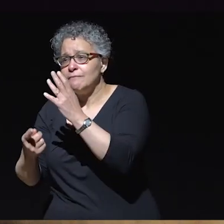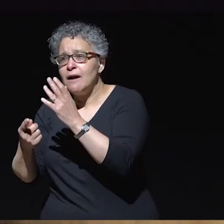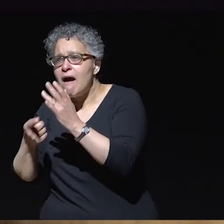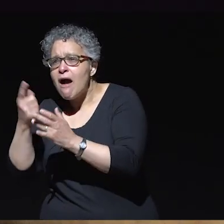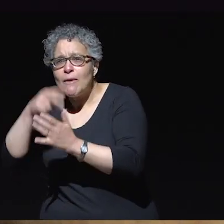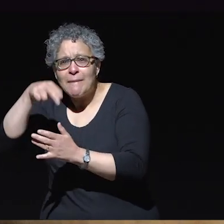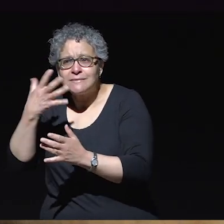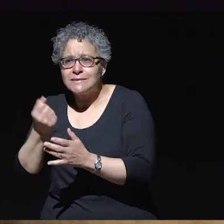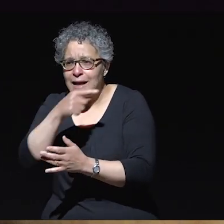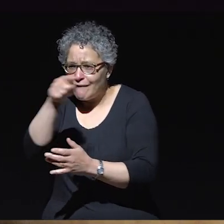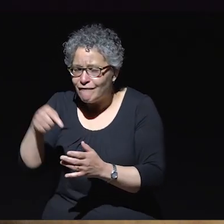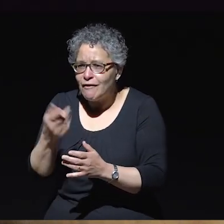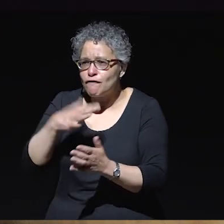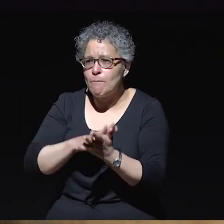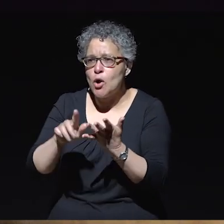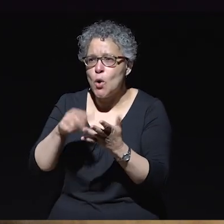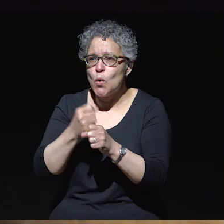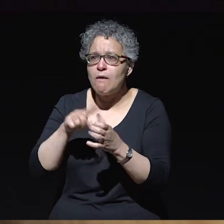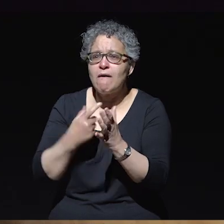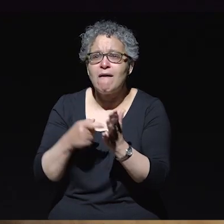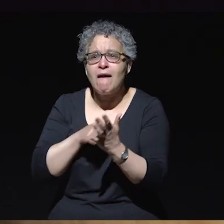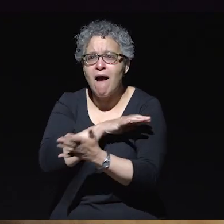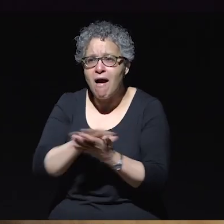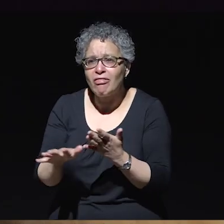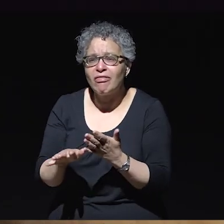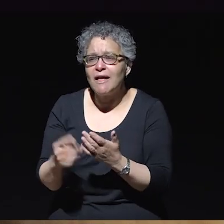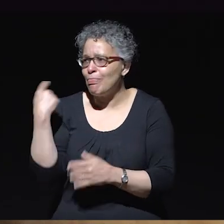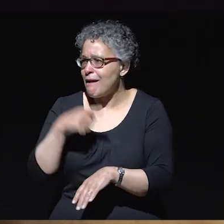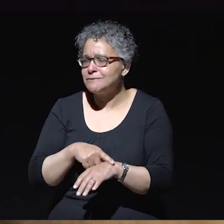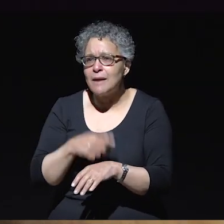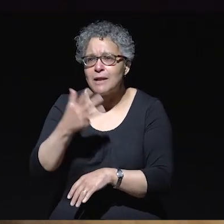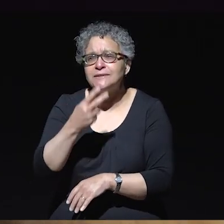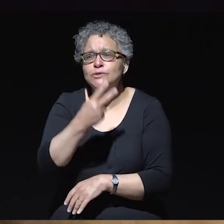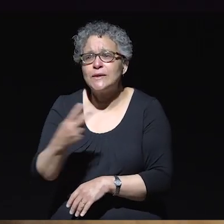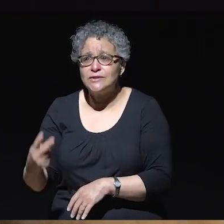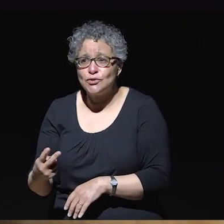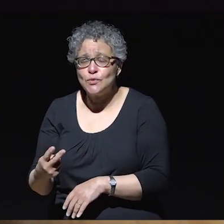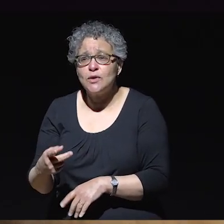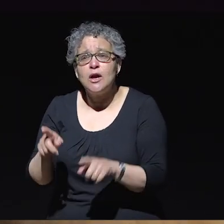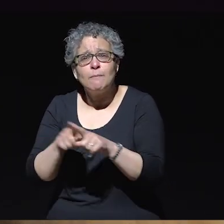British art collections from the National Gallery in 1922. But also that photograph in the centre of the screen